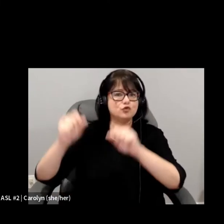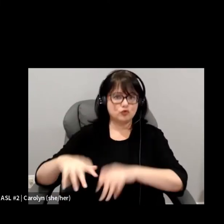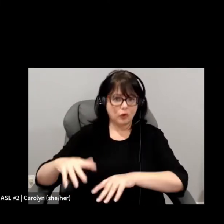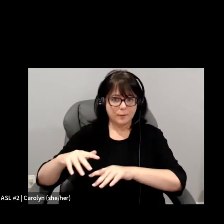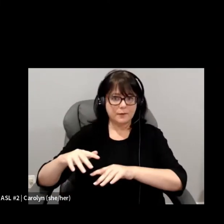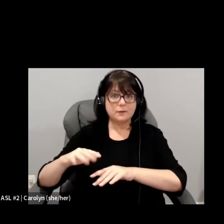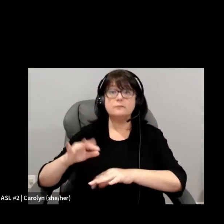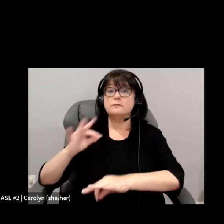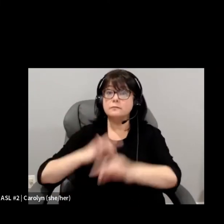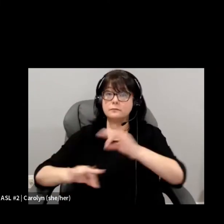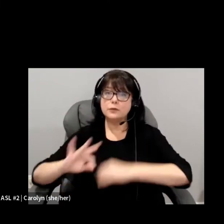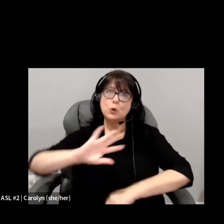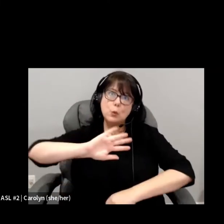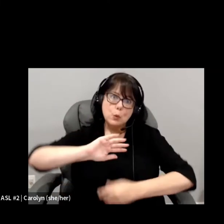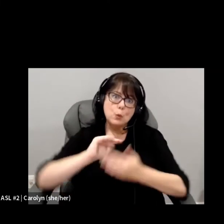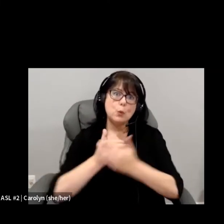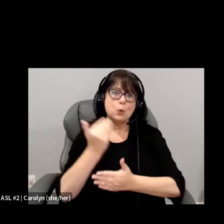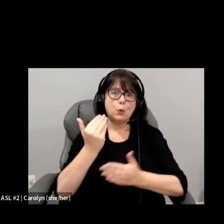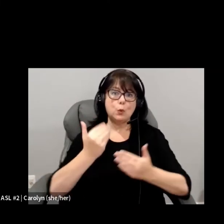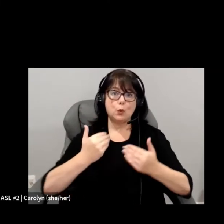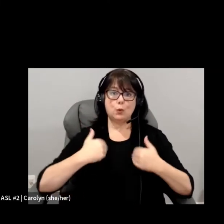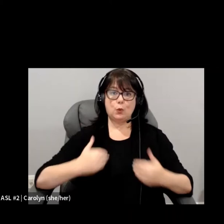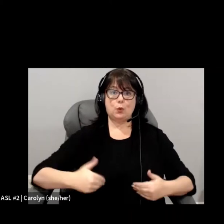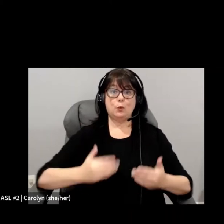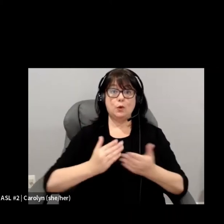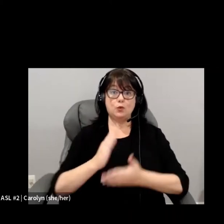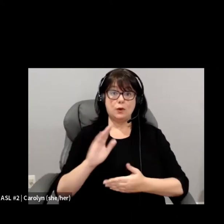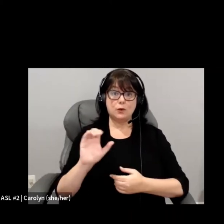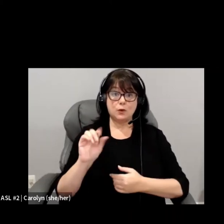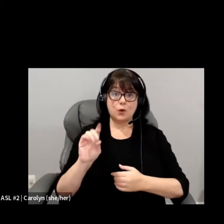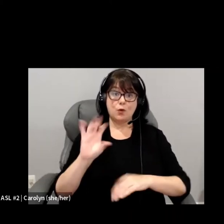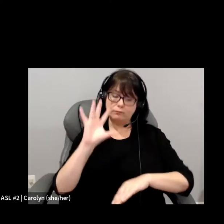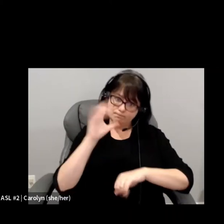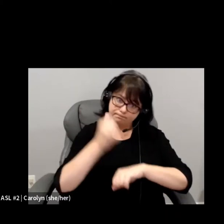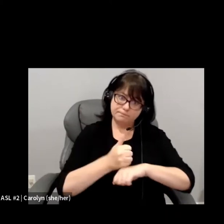CODE. THE NEW CODE WAS SIGNIFICANTLY BROADER IN SCOPE.